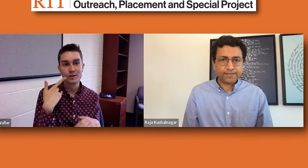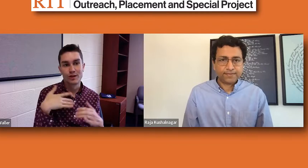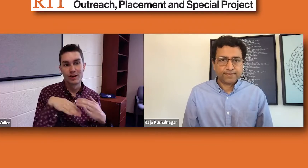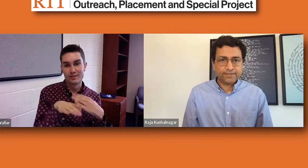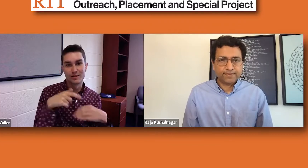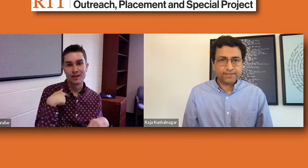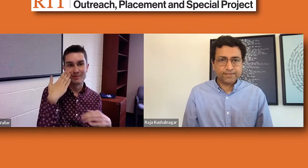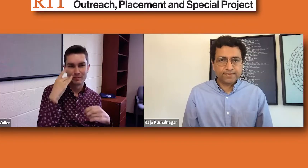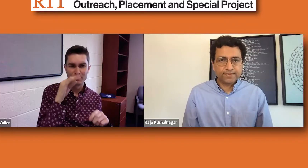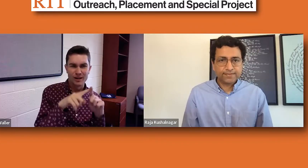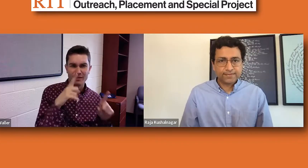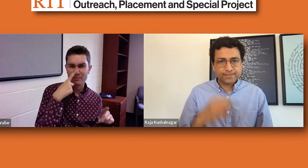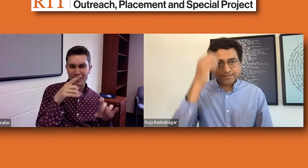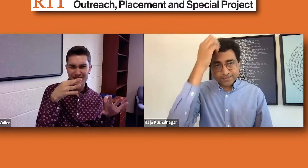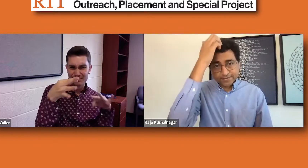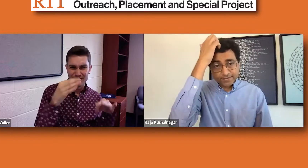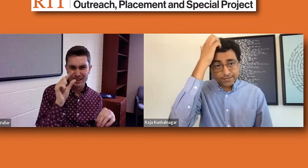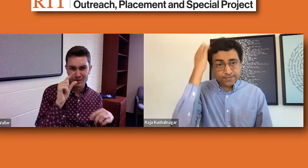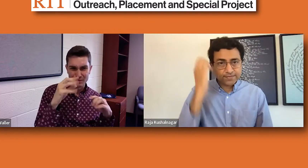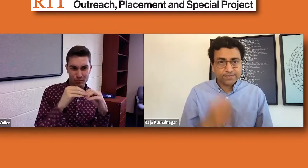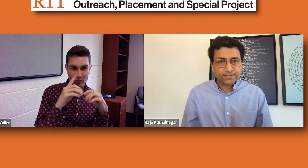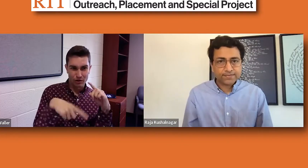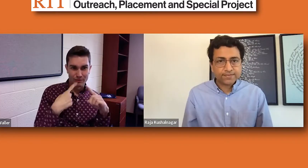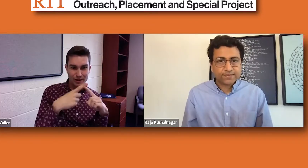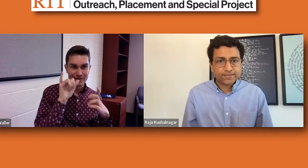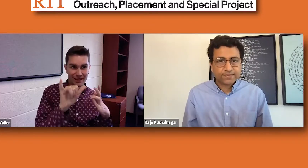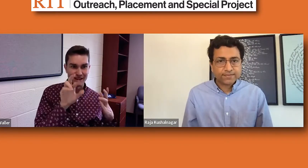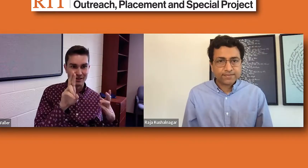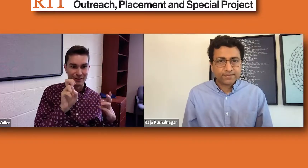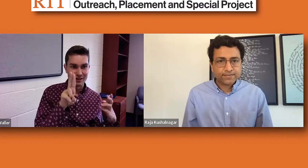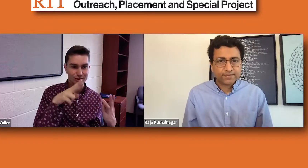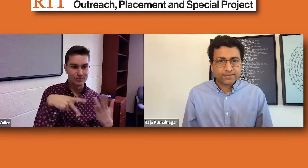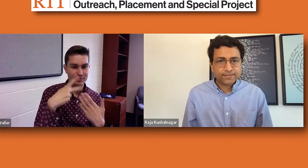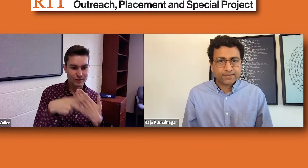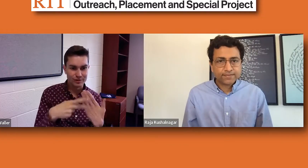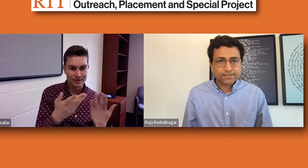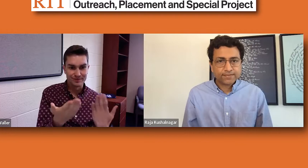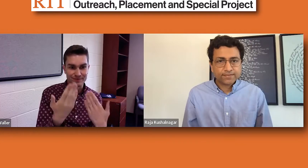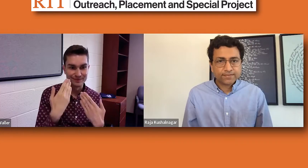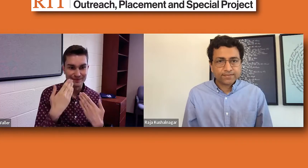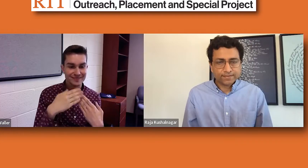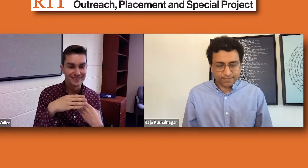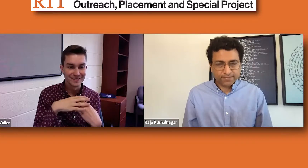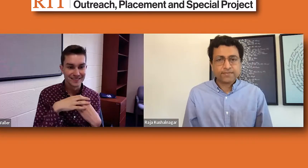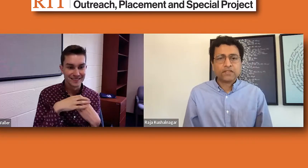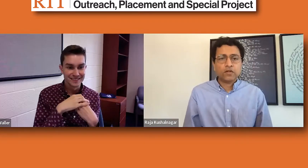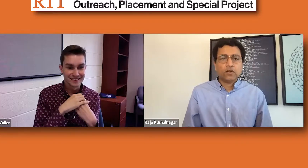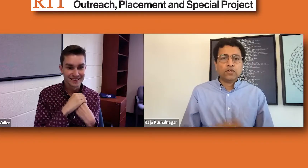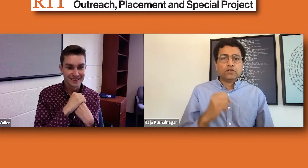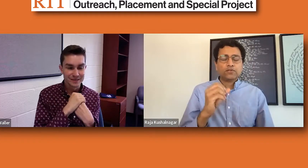Okay. So do you mind talking a little bit about that program, the undergraduate